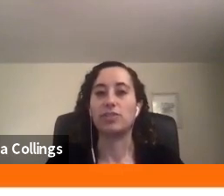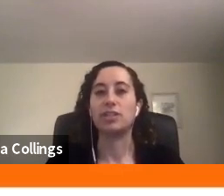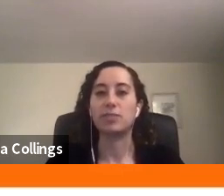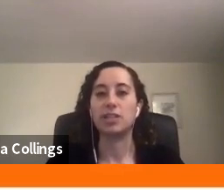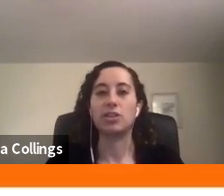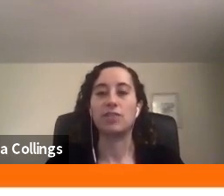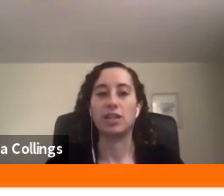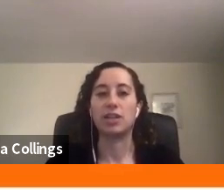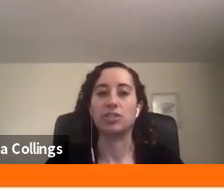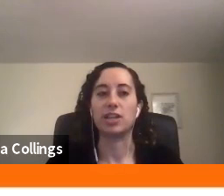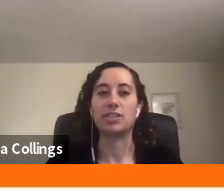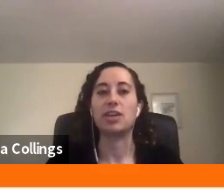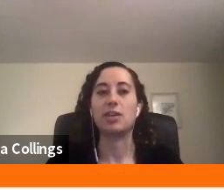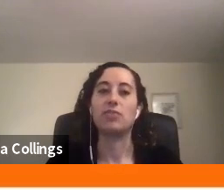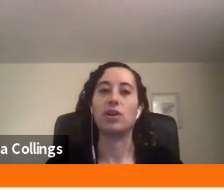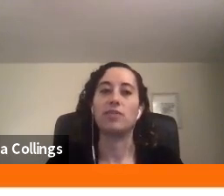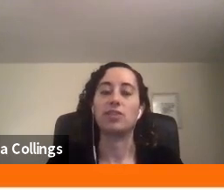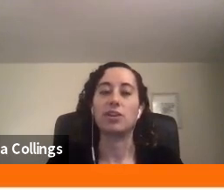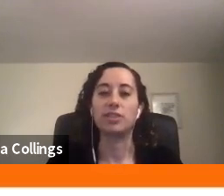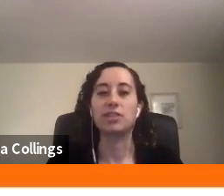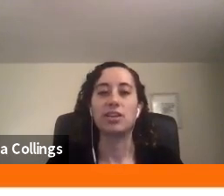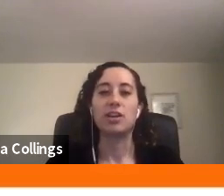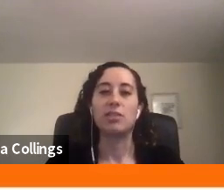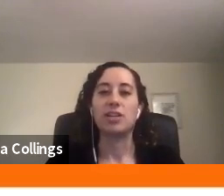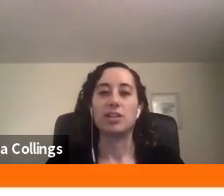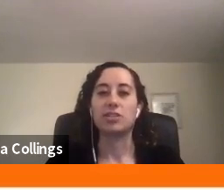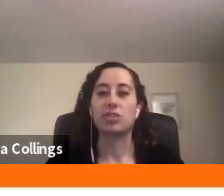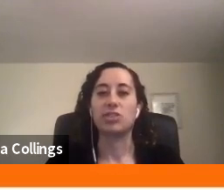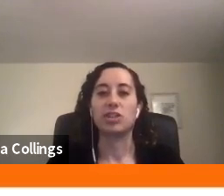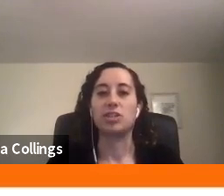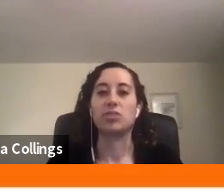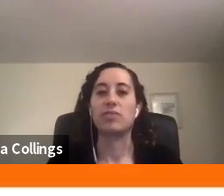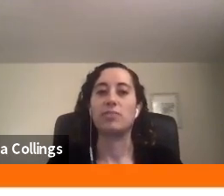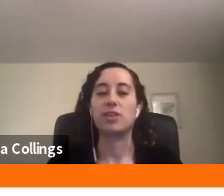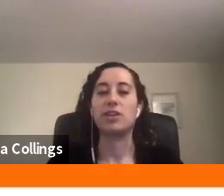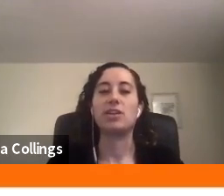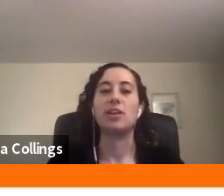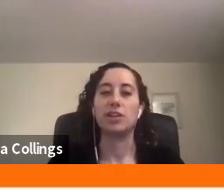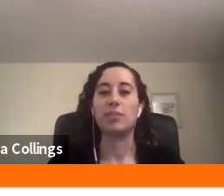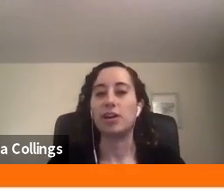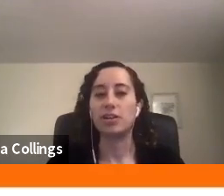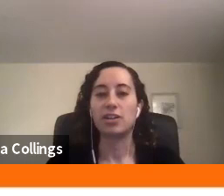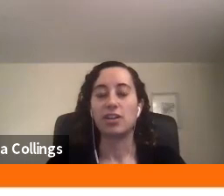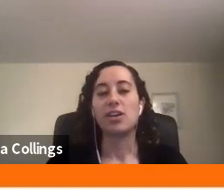But that safety and relief came at the cost of everything else in my life. As my body shrunk, so did my entire life.